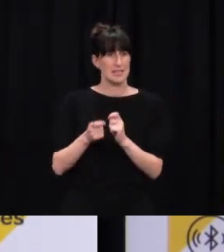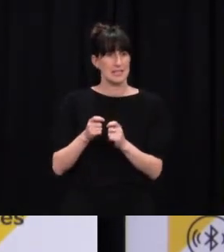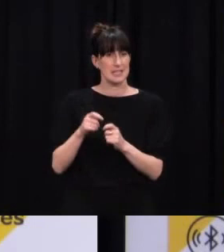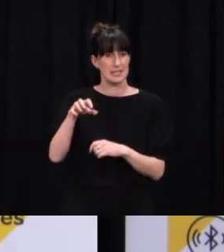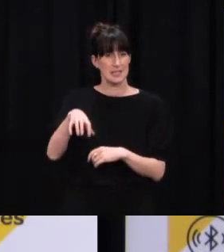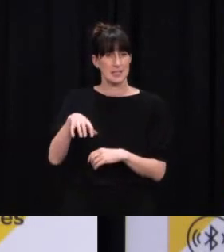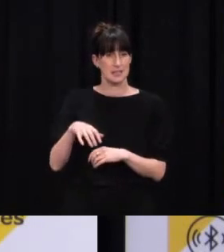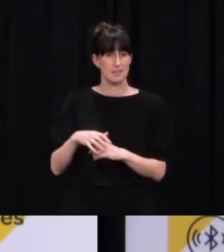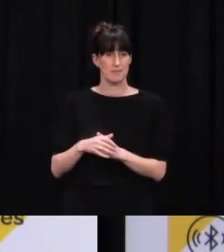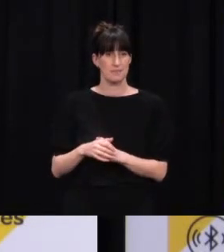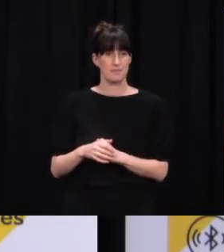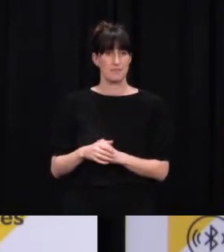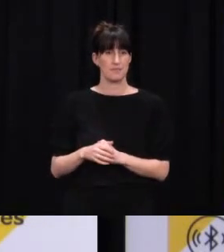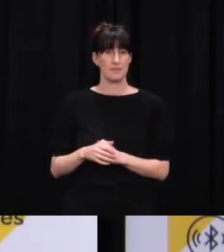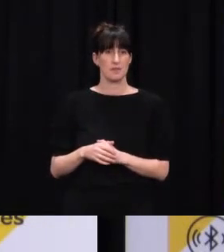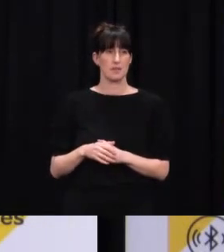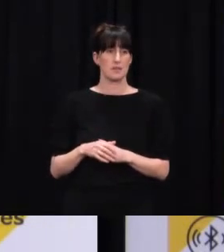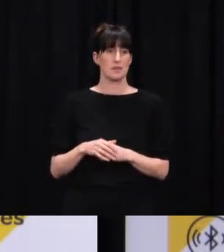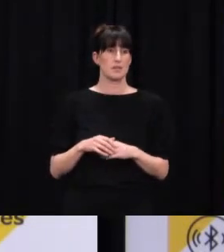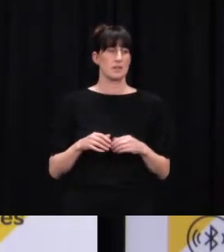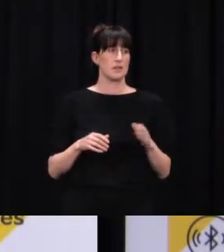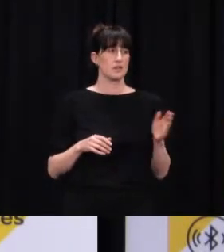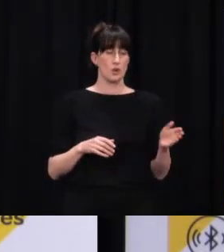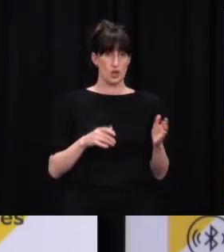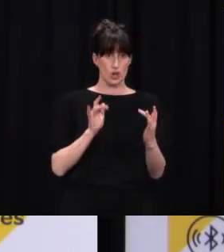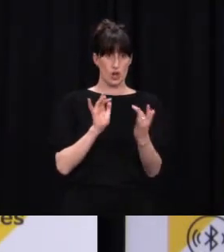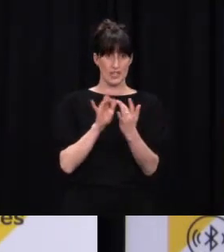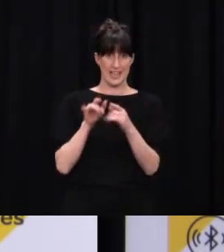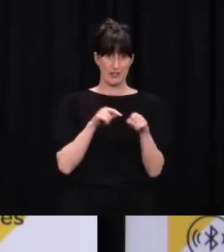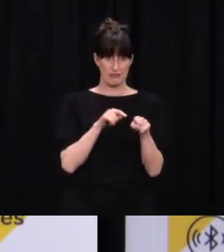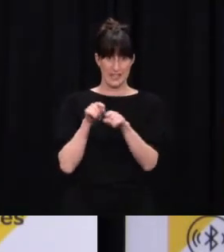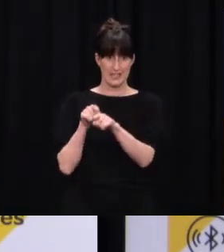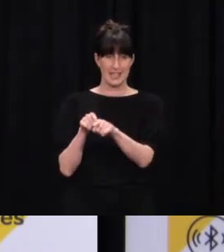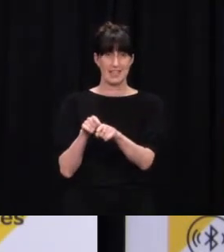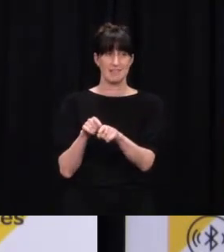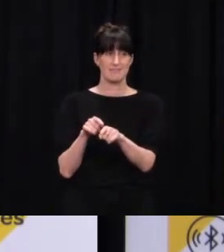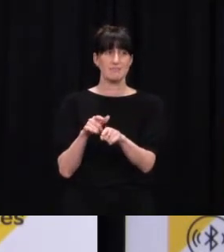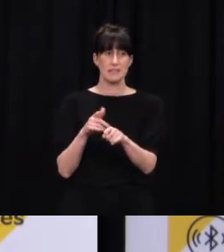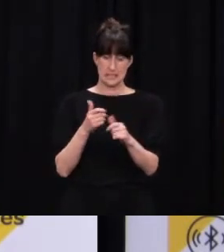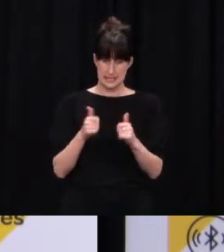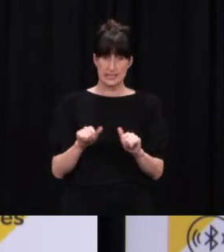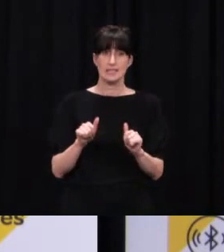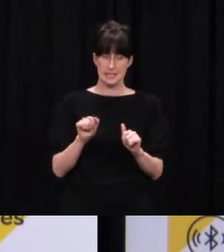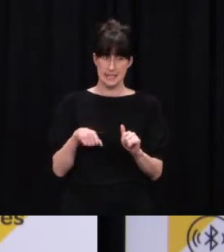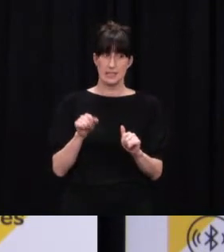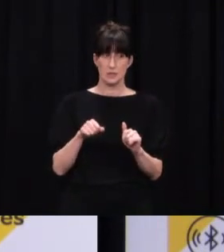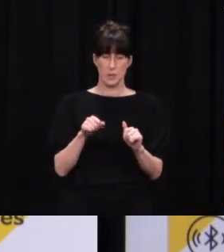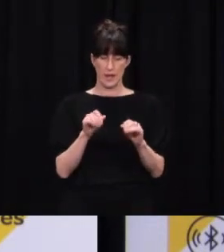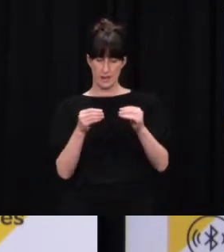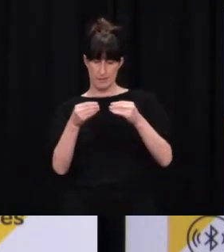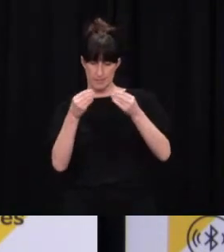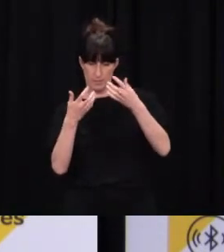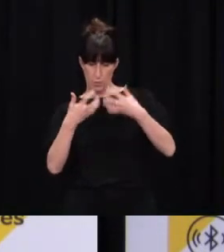for people who don't have cars, so pedestrian access? >>So on